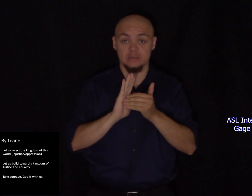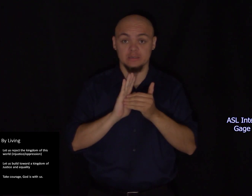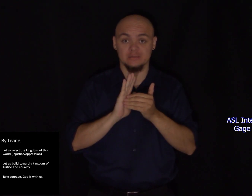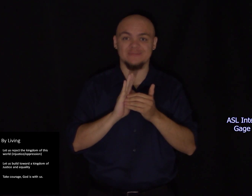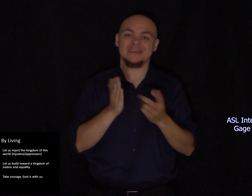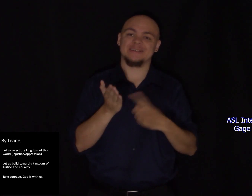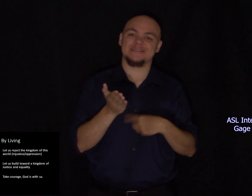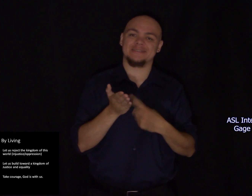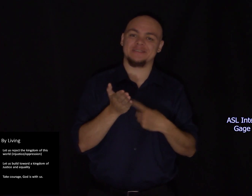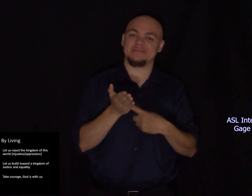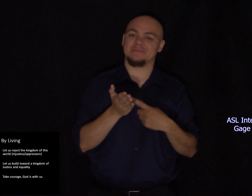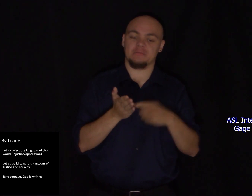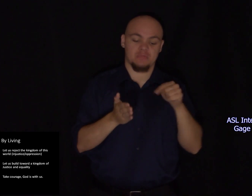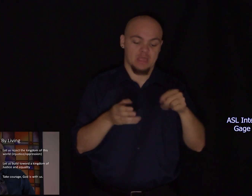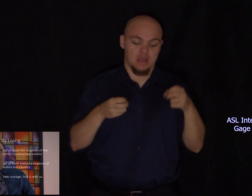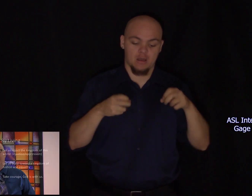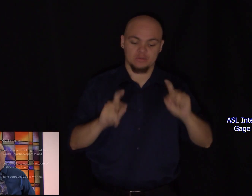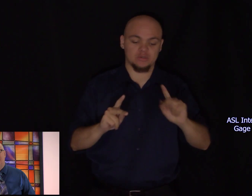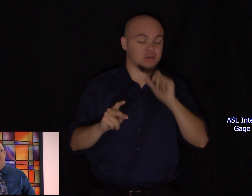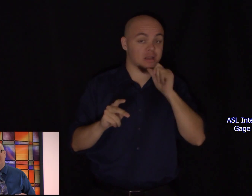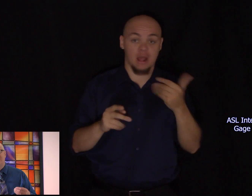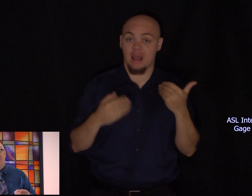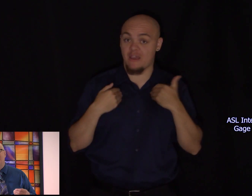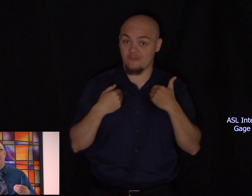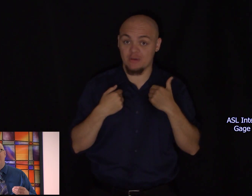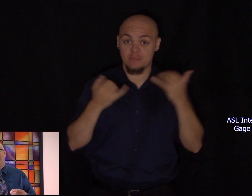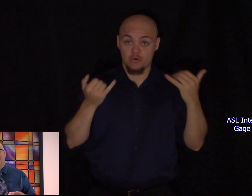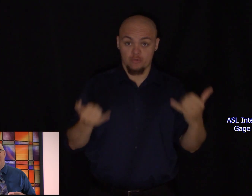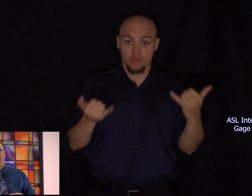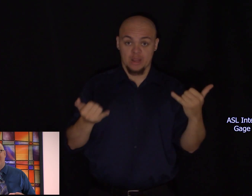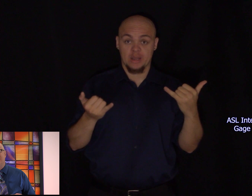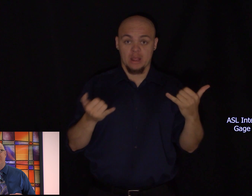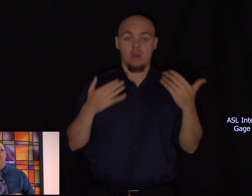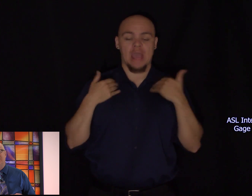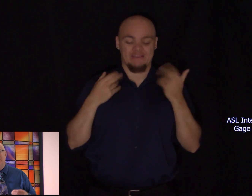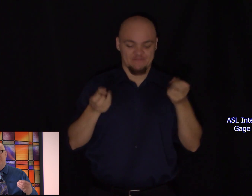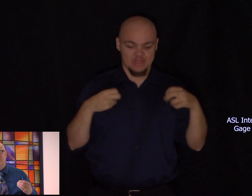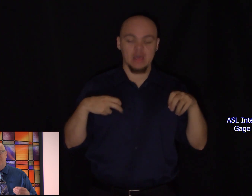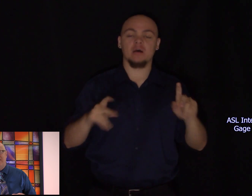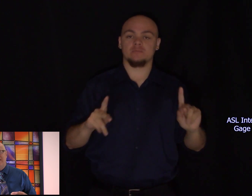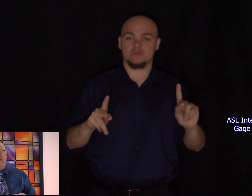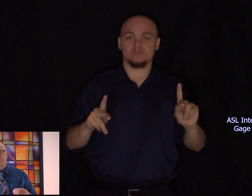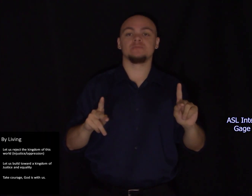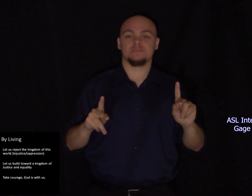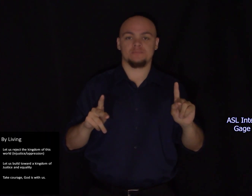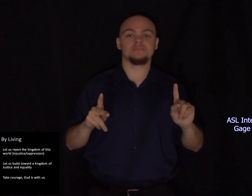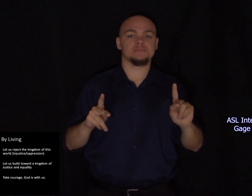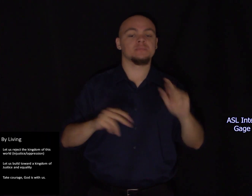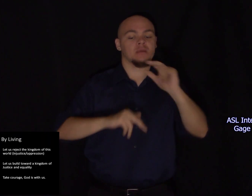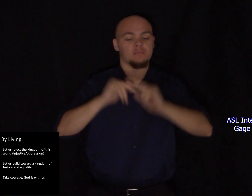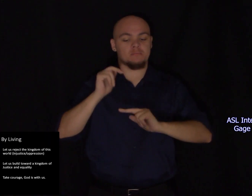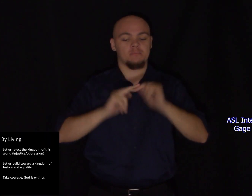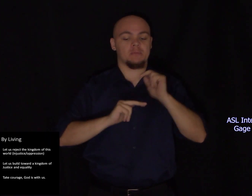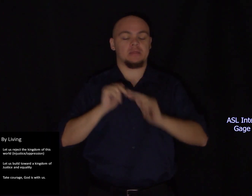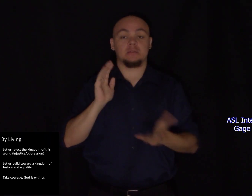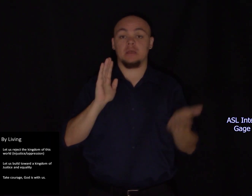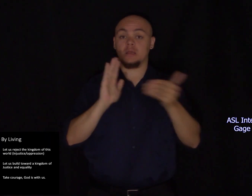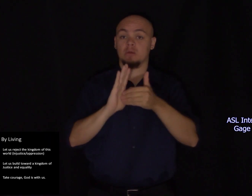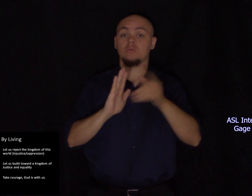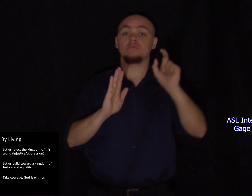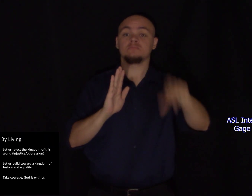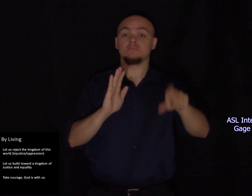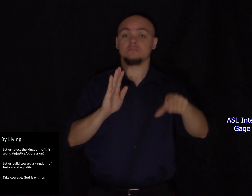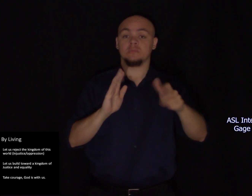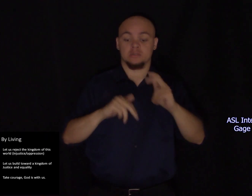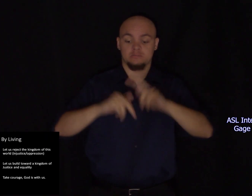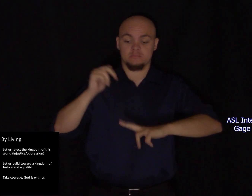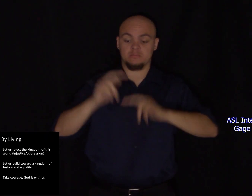to rebuild sometimes we don't get that opportunity but right now we have the opportunity to rebuild